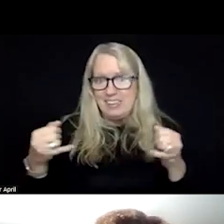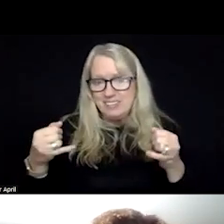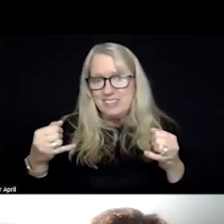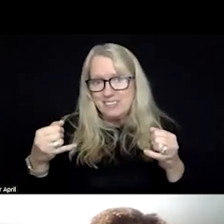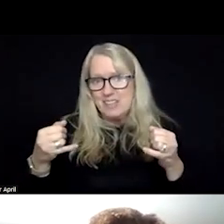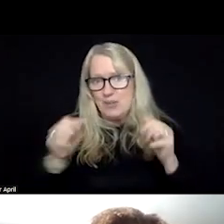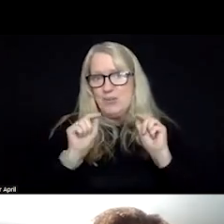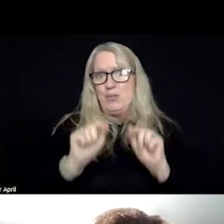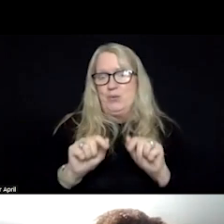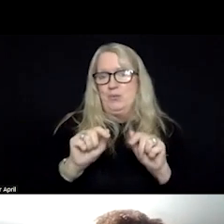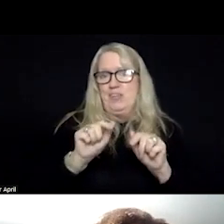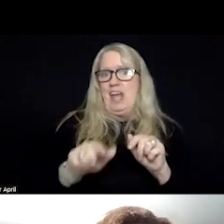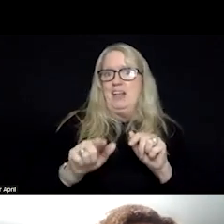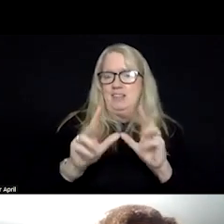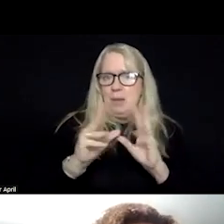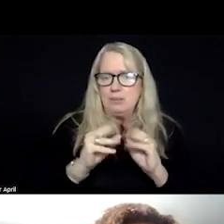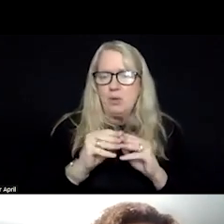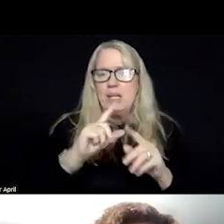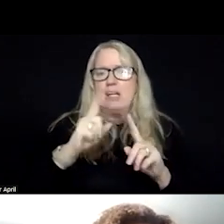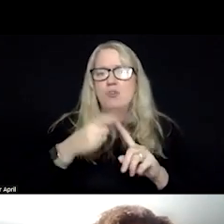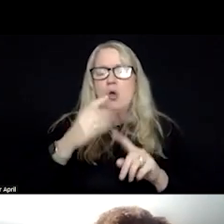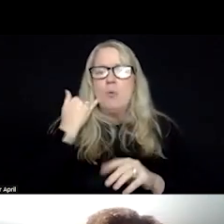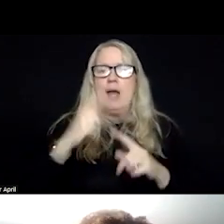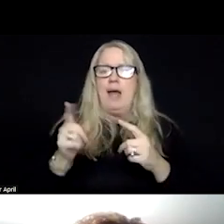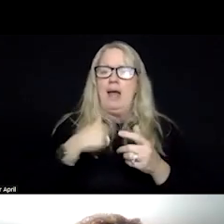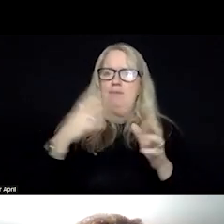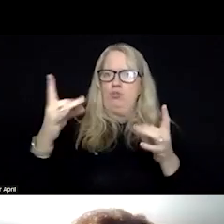THINKING ABOUT HOW WE CAN ENSURE THAT THE CRISIS CONTINUUM IS